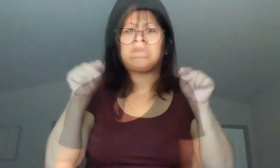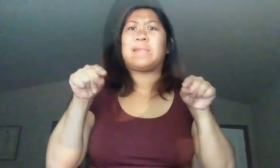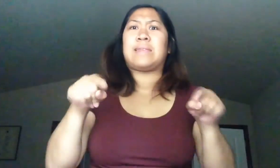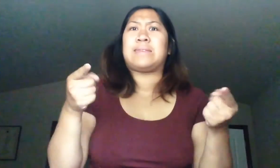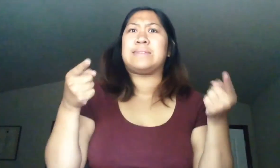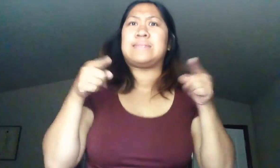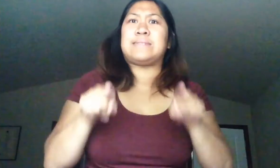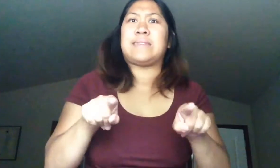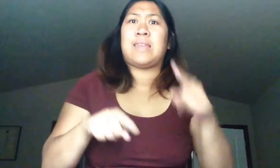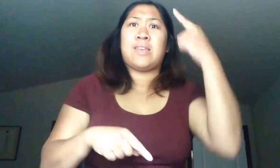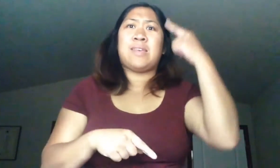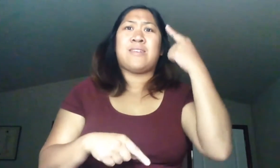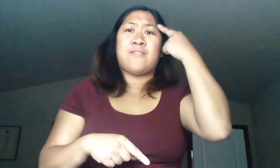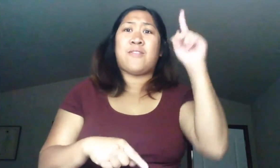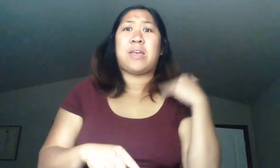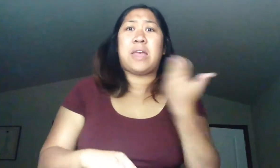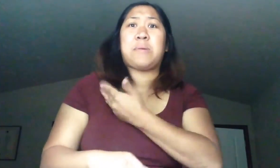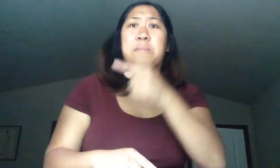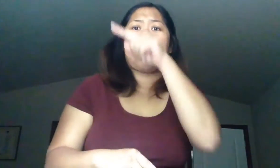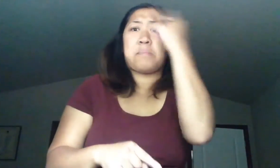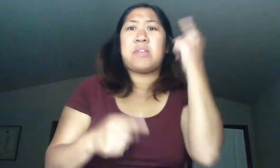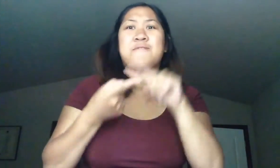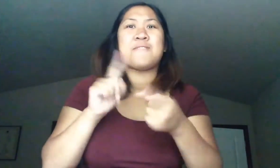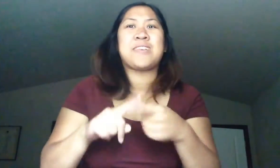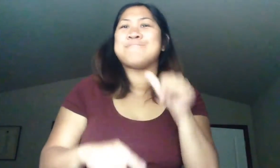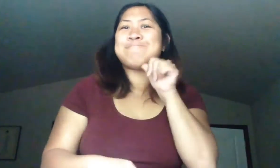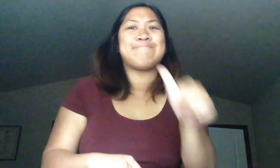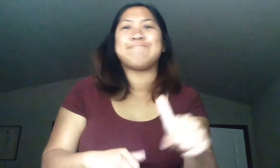This is not the case for our Black friends.